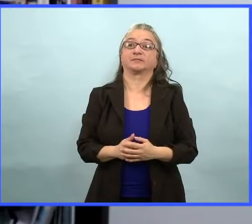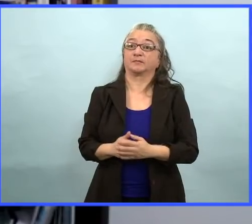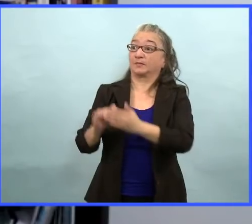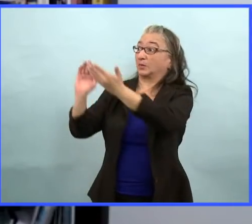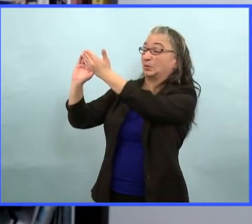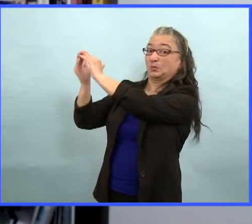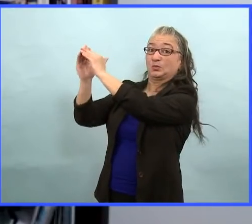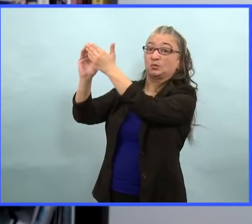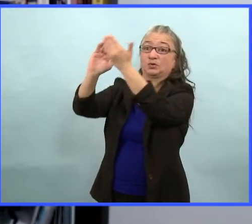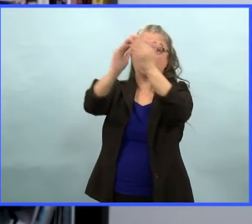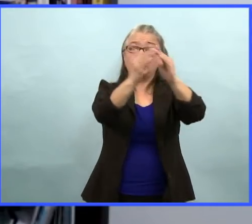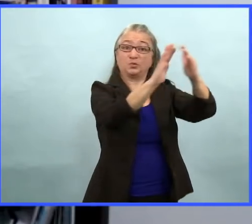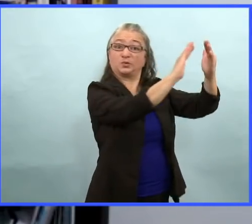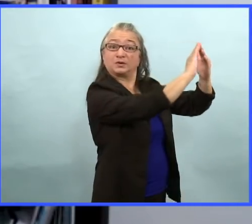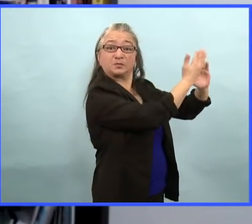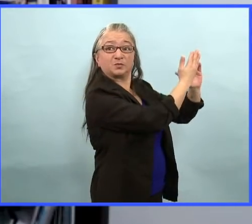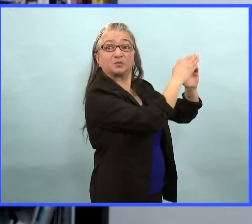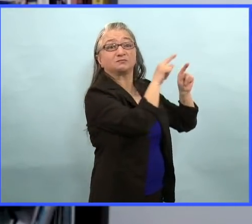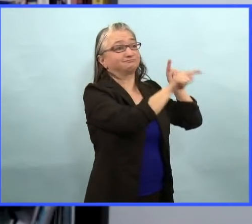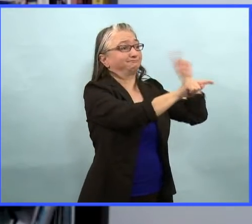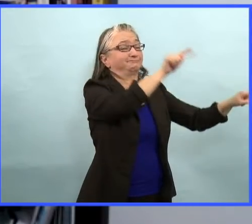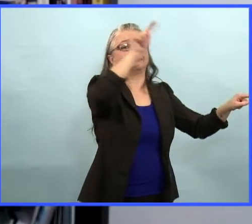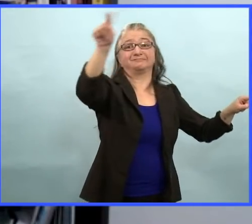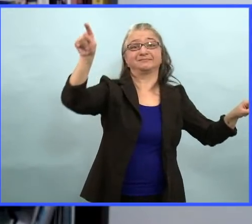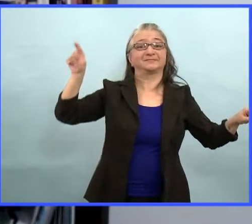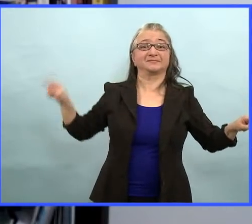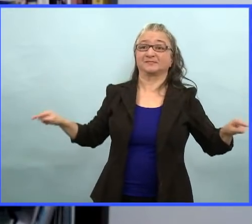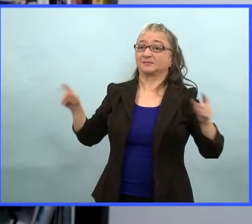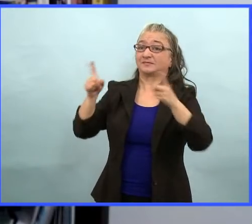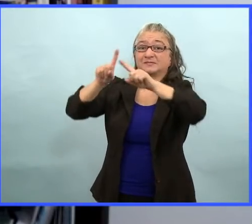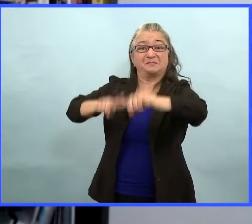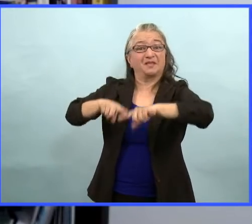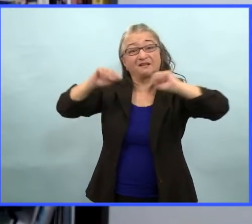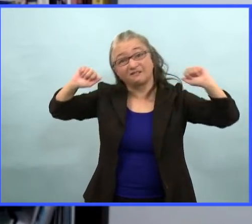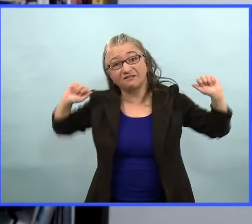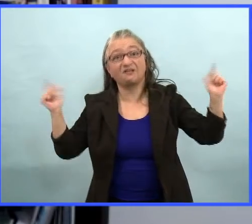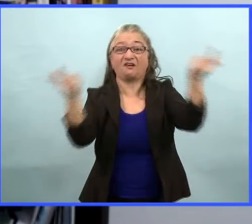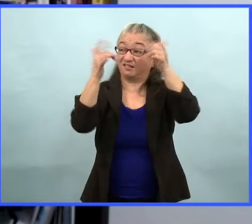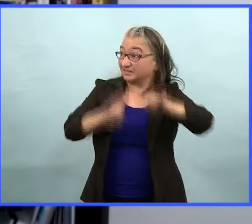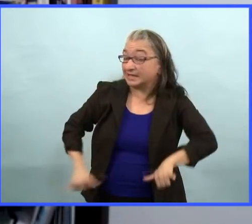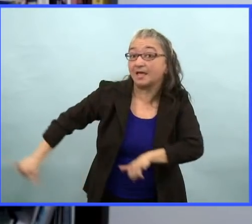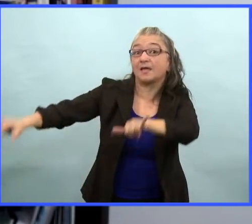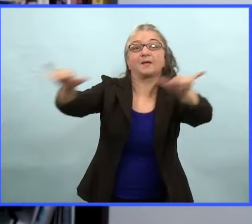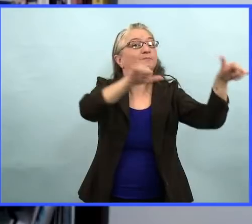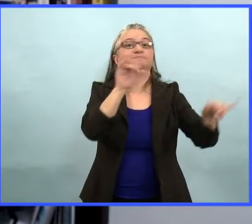communities requires uh individual assessment and following the advice of community experts